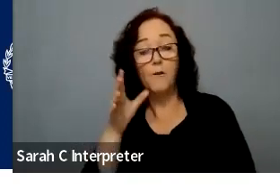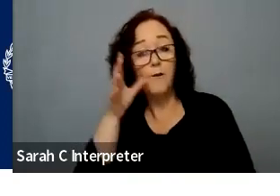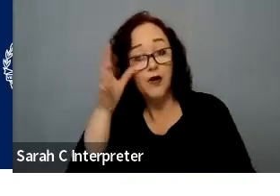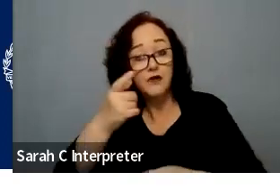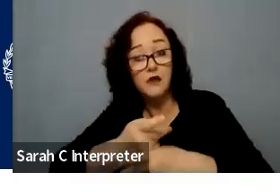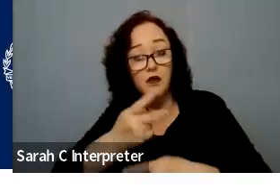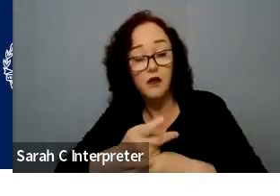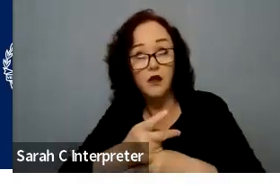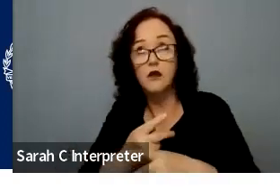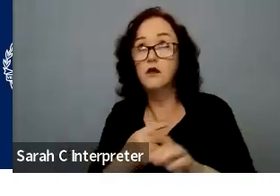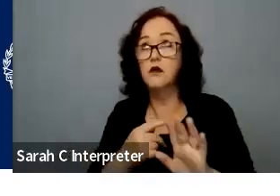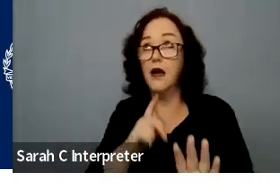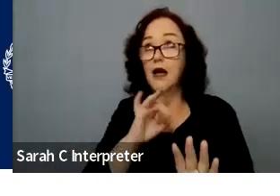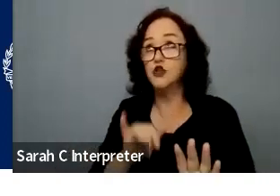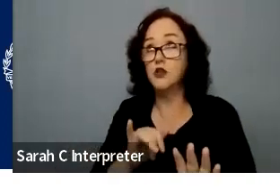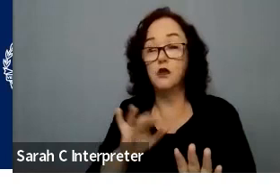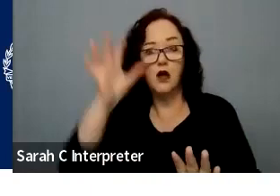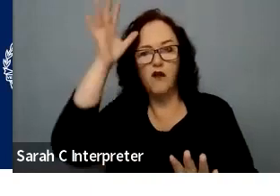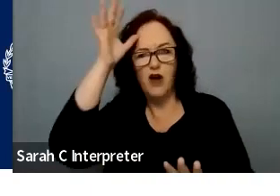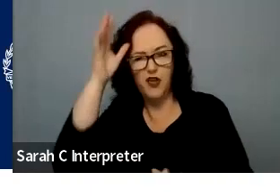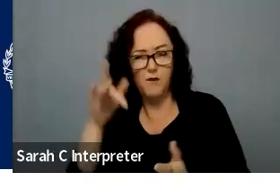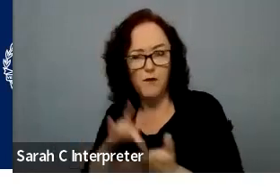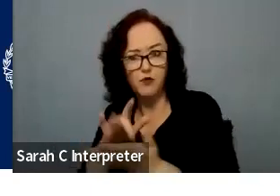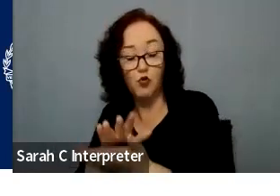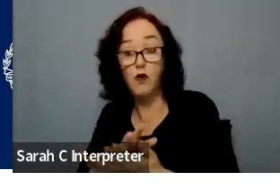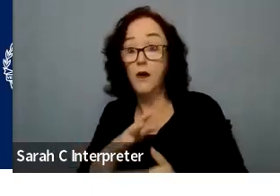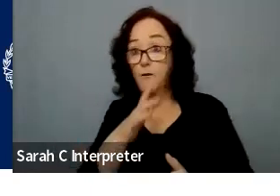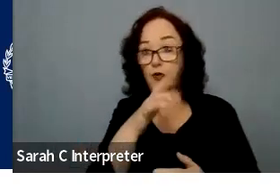is in medical school and the mother Works full-time, but most of it is from home,